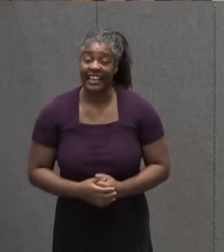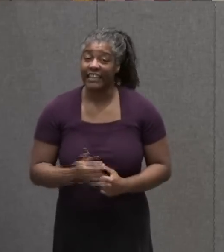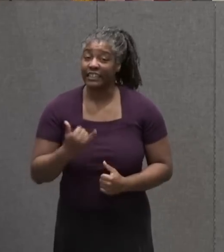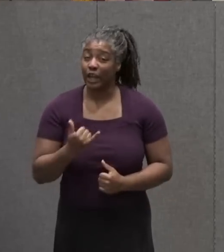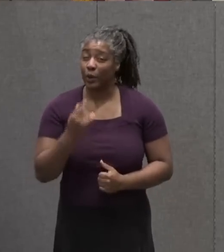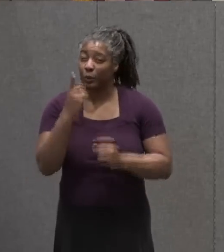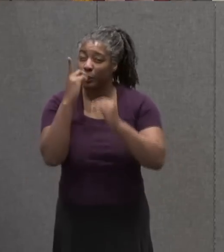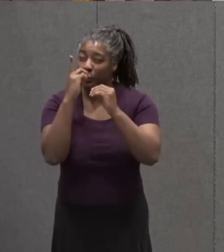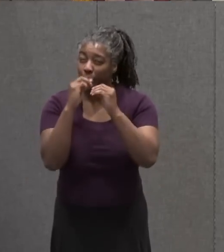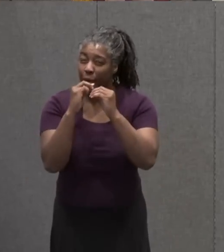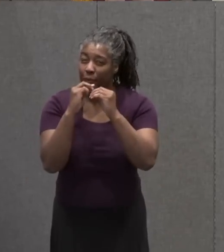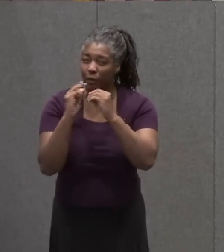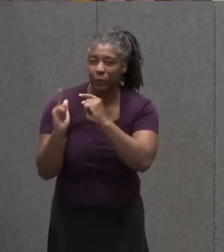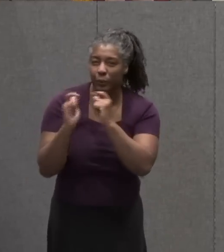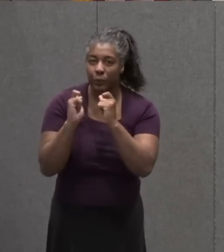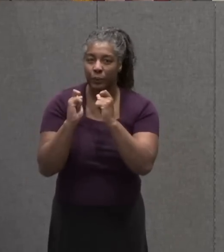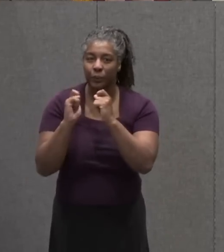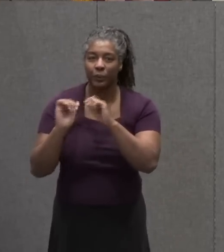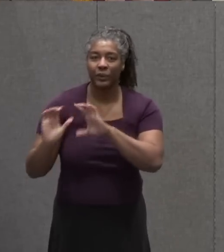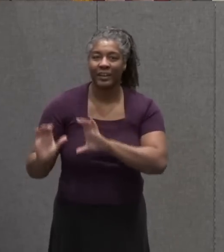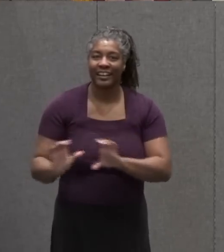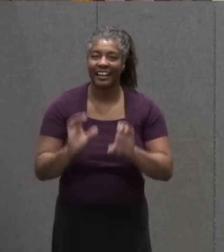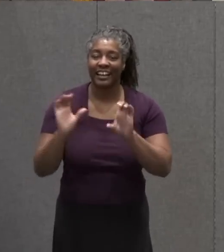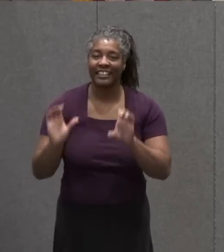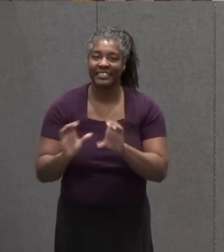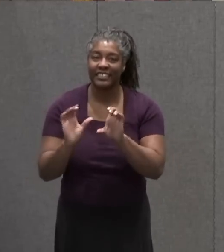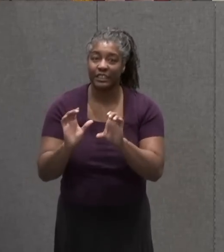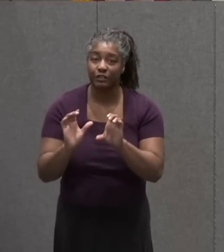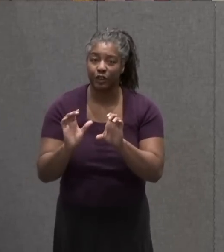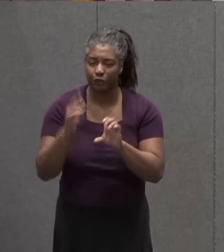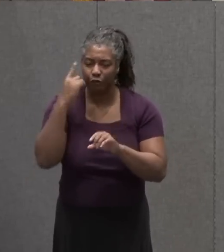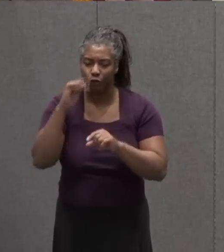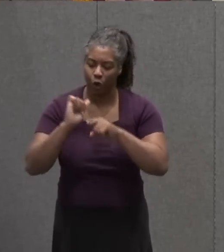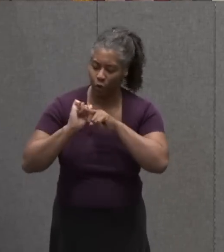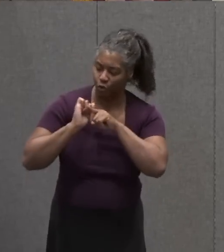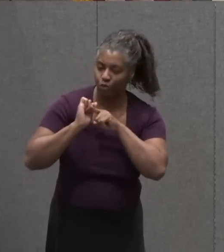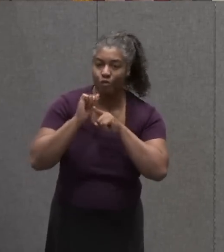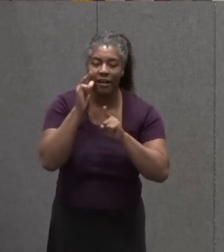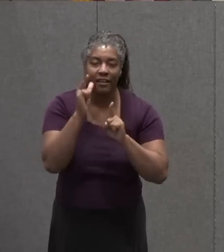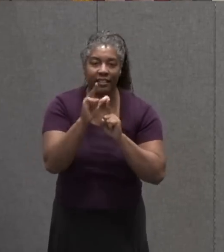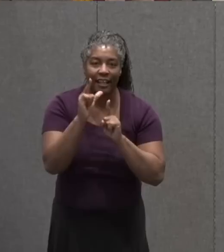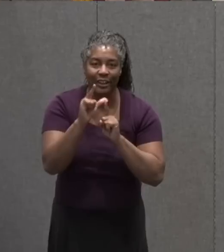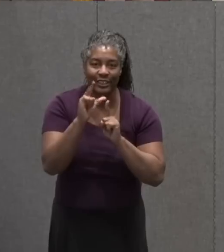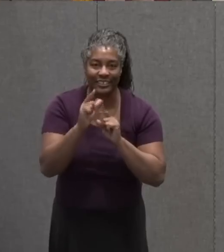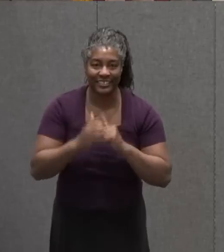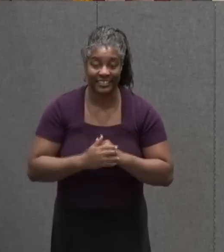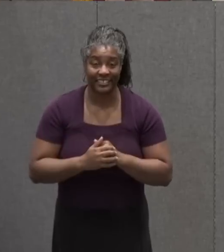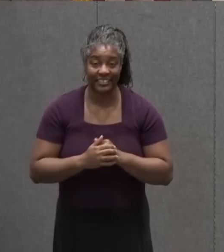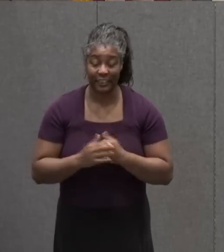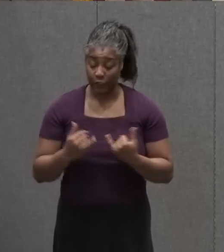to show how you can further practice these letters. We're going to make some cards today.